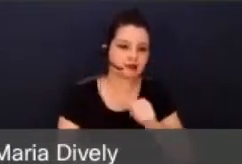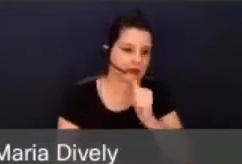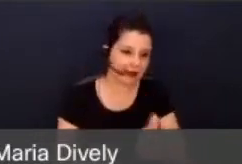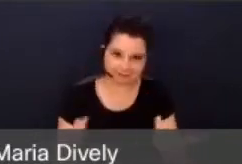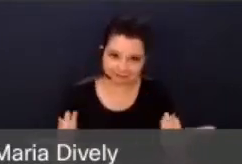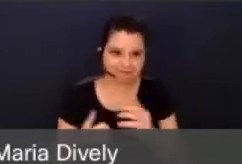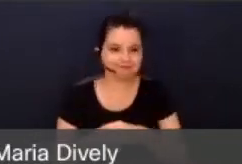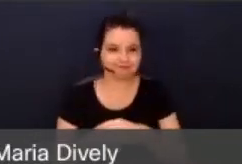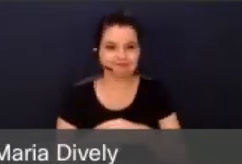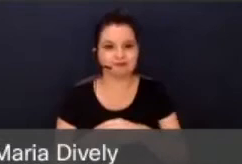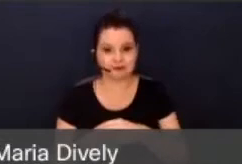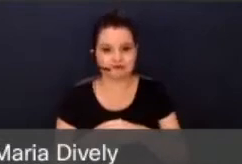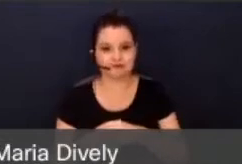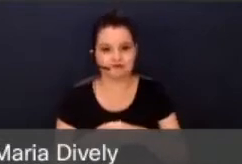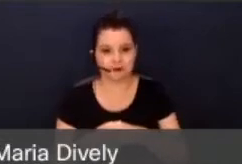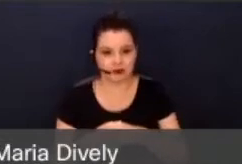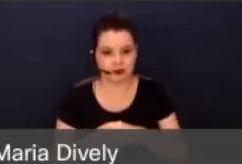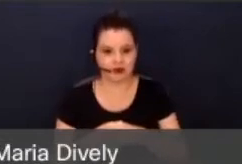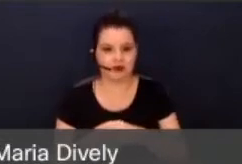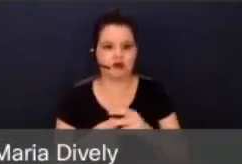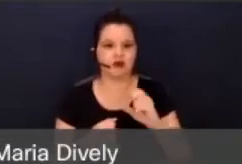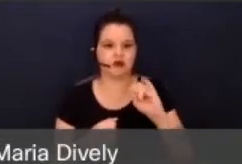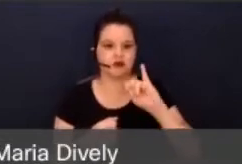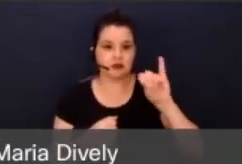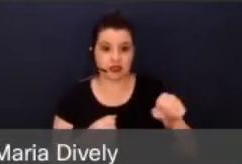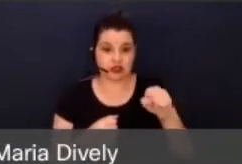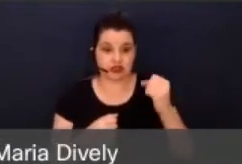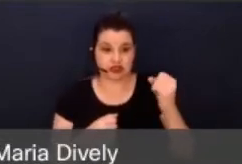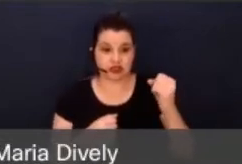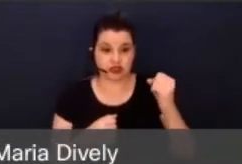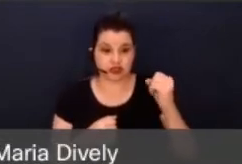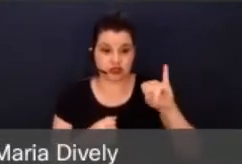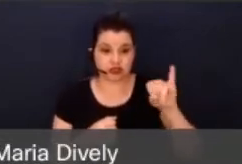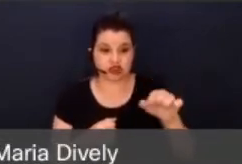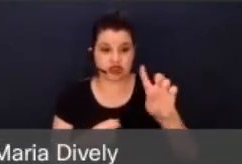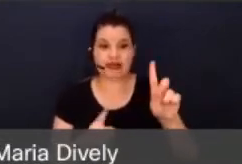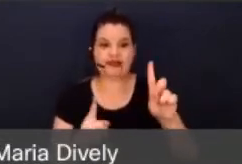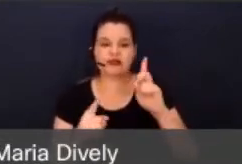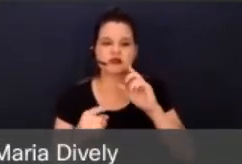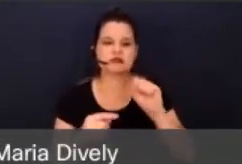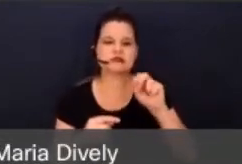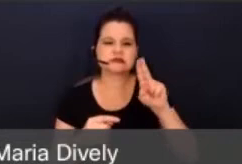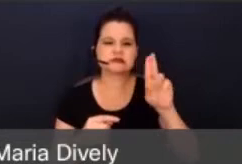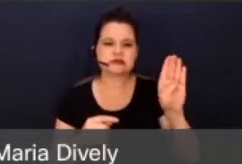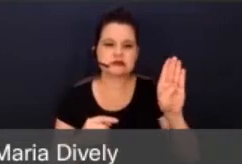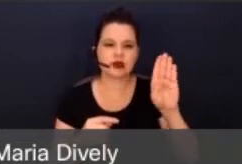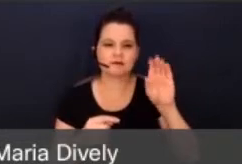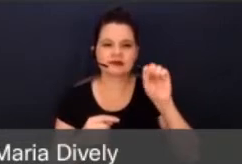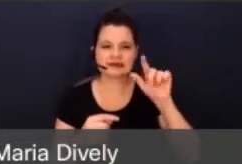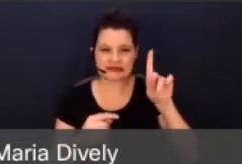Okay. Um, I saw a PowerPoint that had a subslide titles along the bottom of the title box.